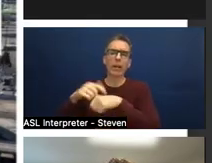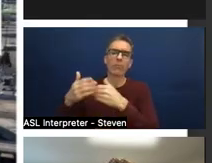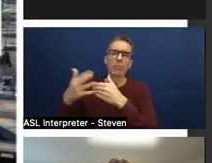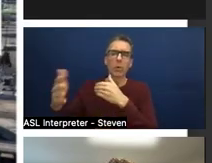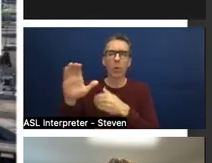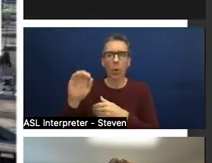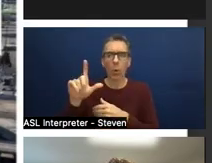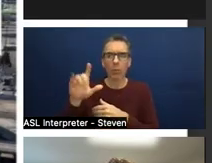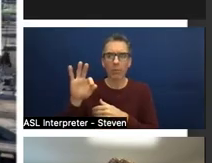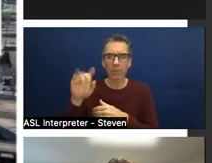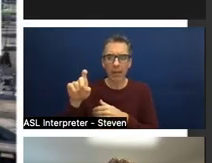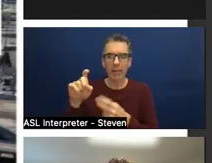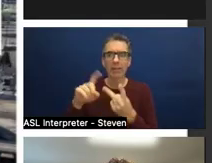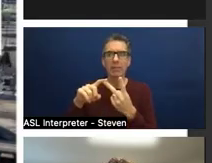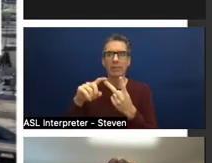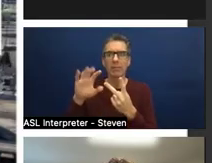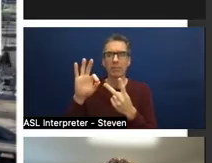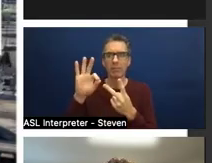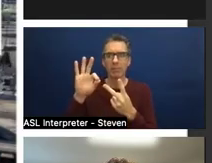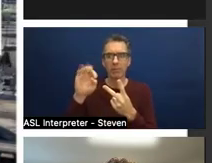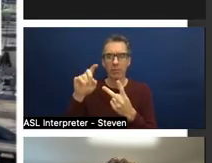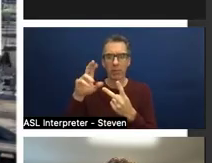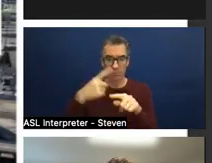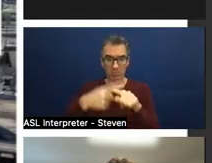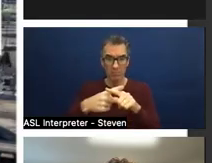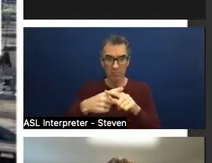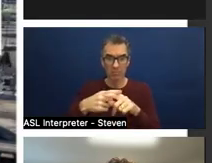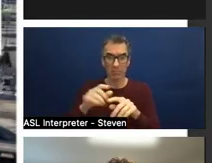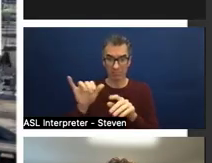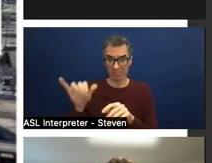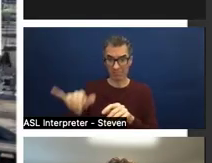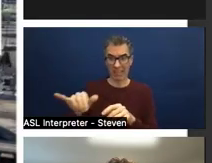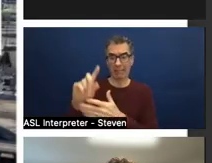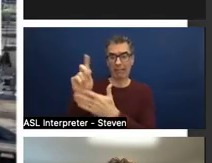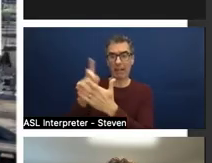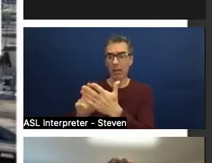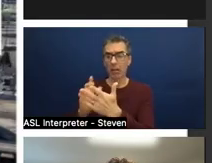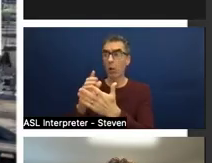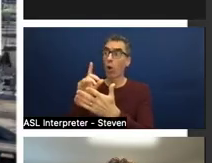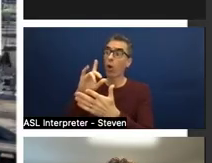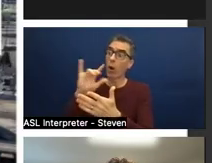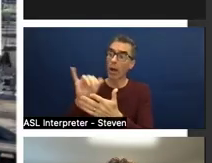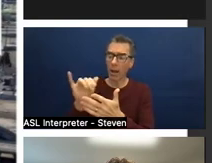And so I think, you know, as we think about what that design looks like, we'll give a lot of consideration